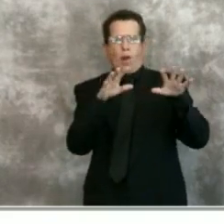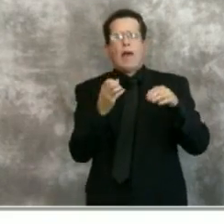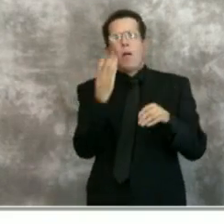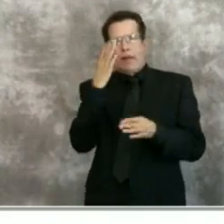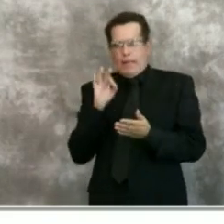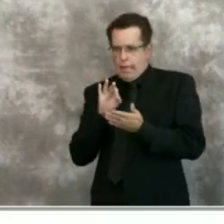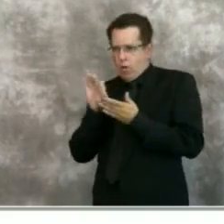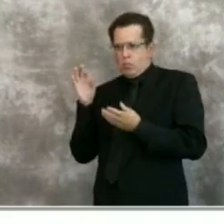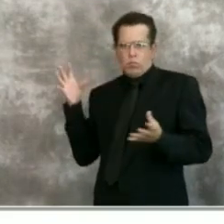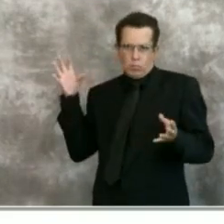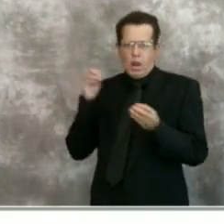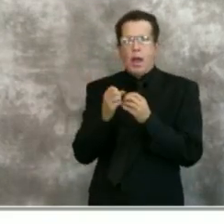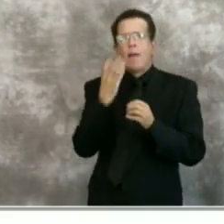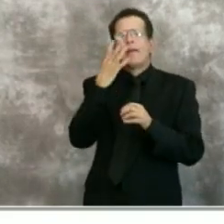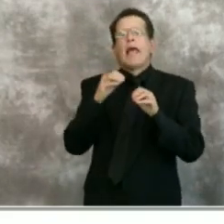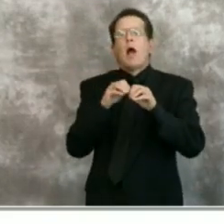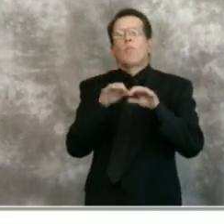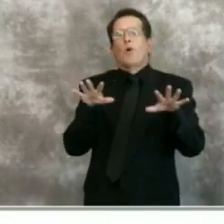NEXT SLIDE WHICH IS TRIGGER